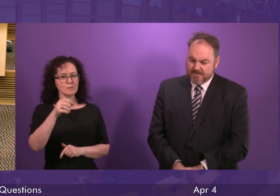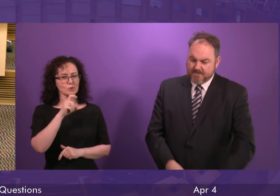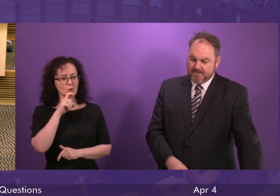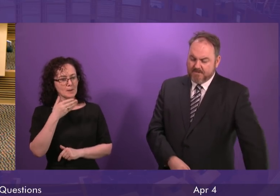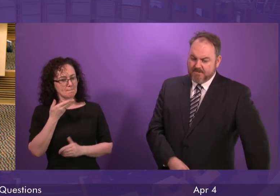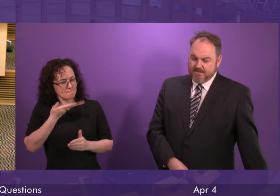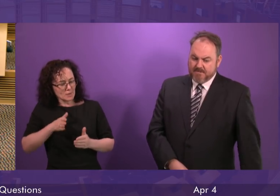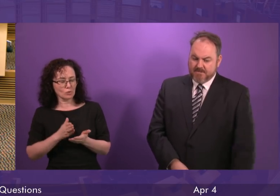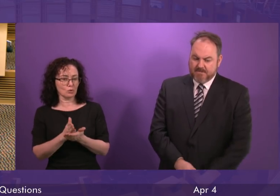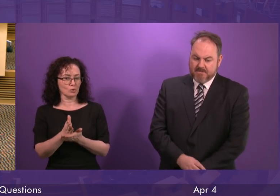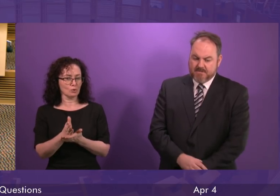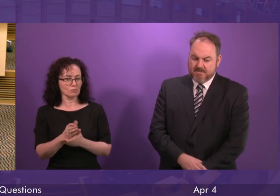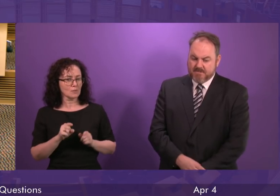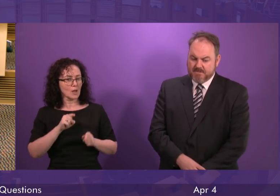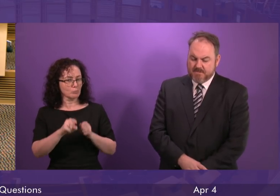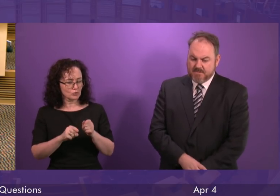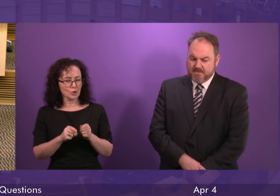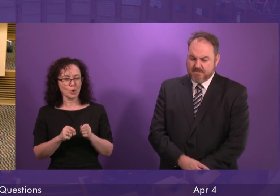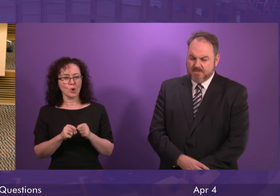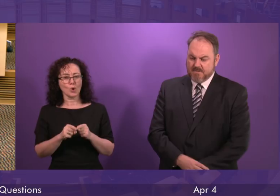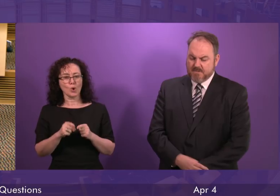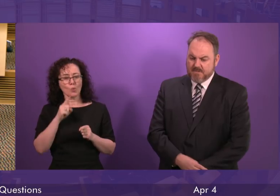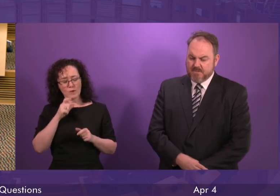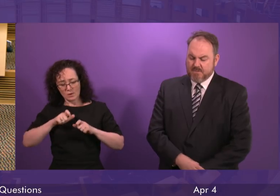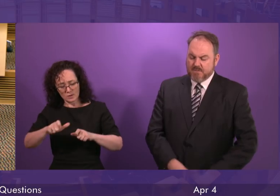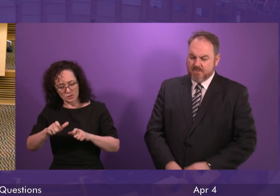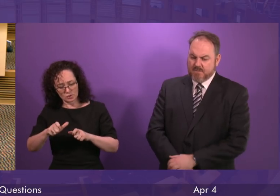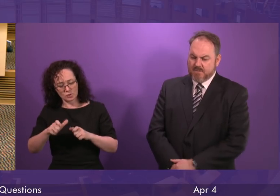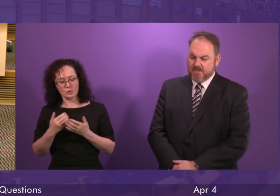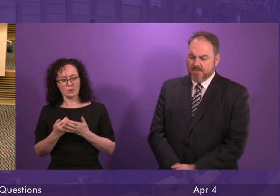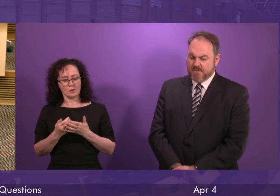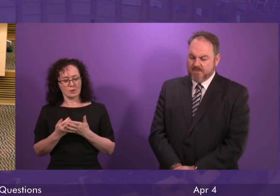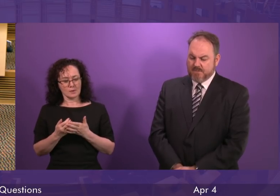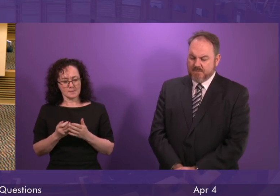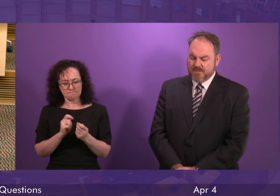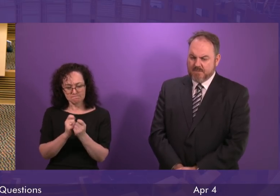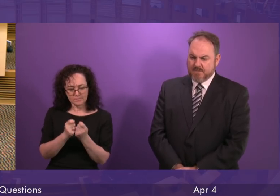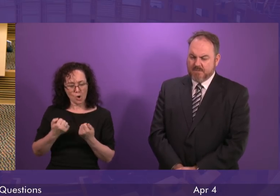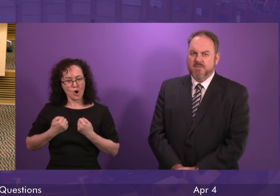to ensure that as we take forward broader reforms of our justice system, the needs of